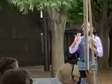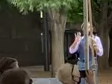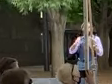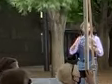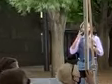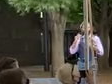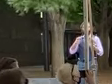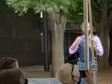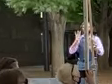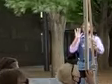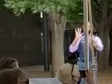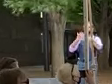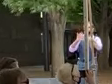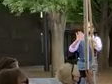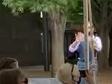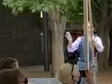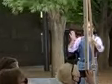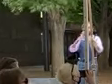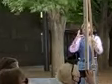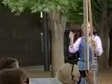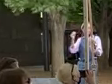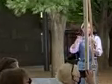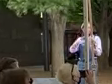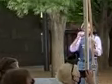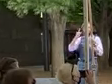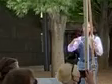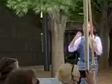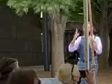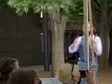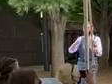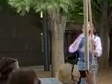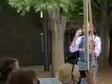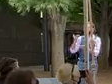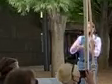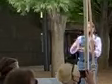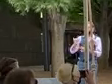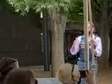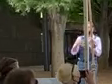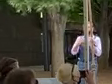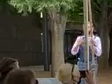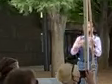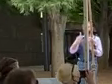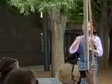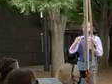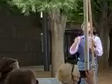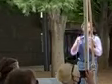and learn about the person who proved that Americans with disabilities can be anything they want to be -